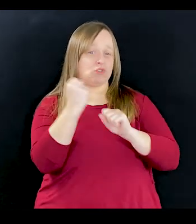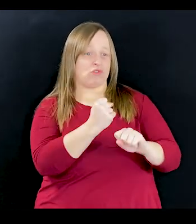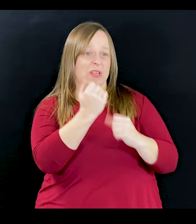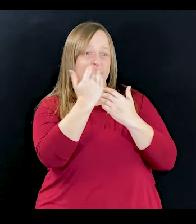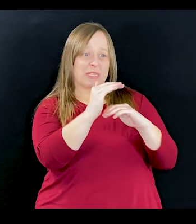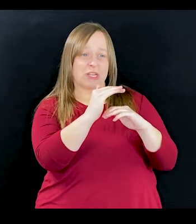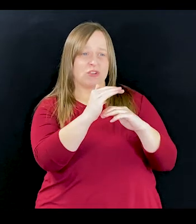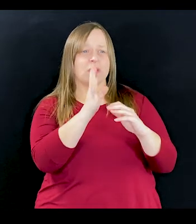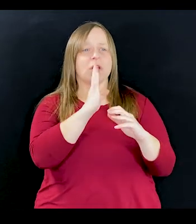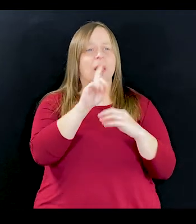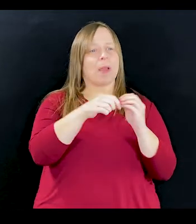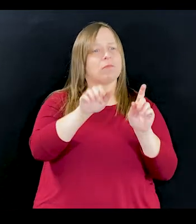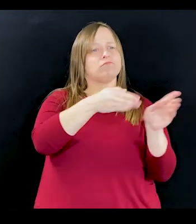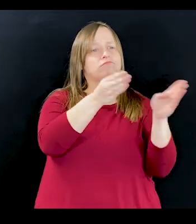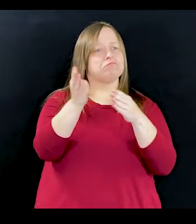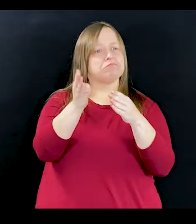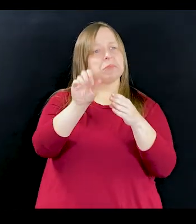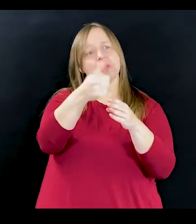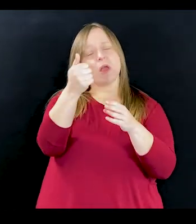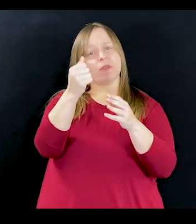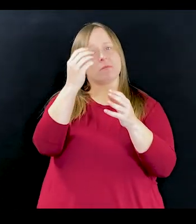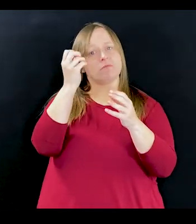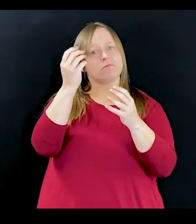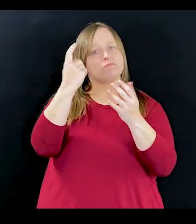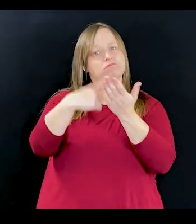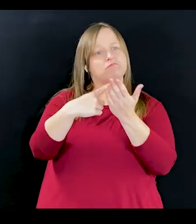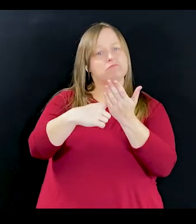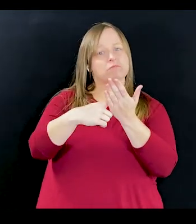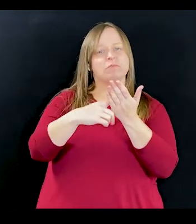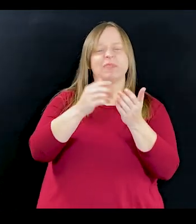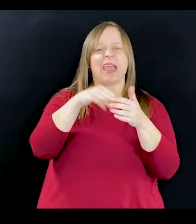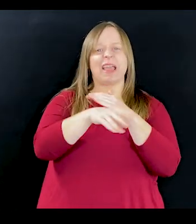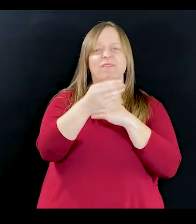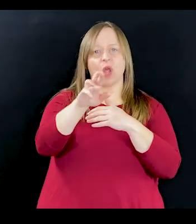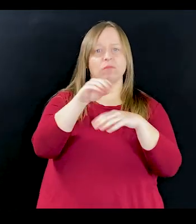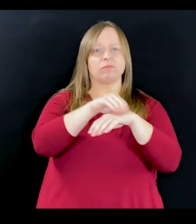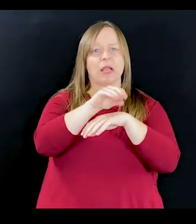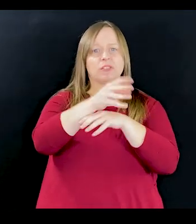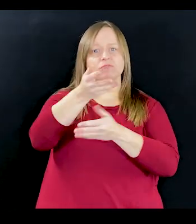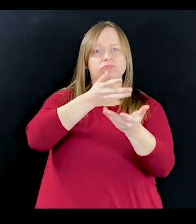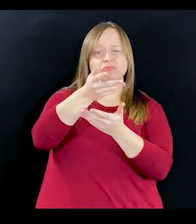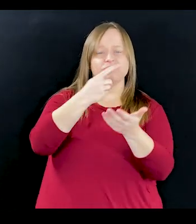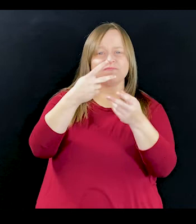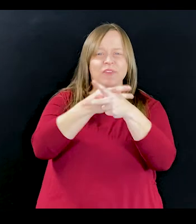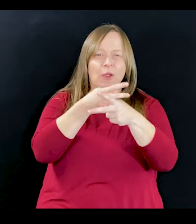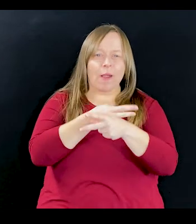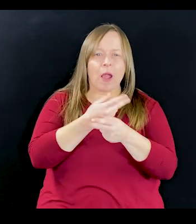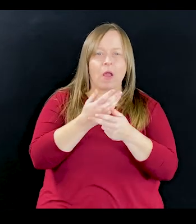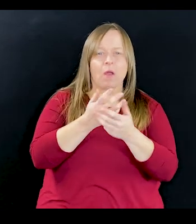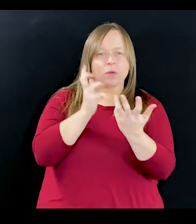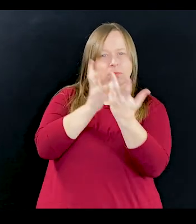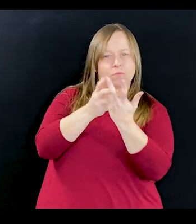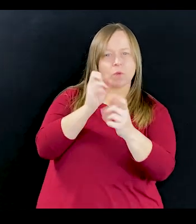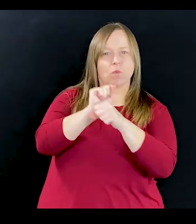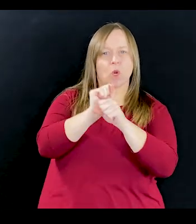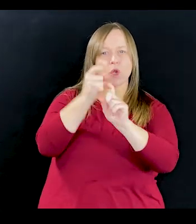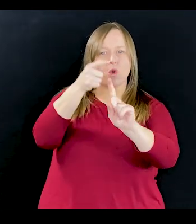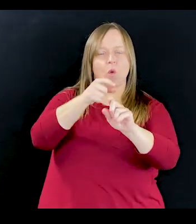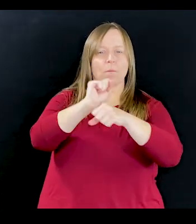strengths and limitations. Let's talk about another goal." ACCES-VR can provide guidance and counseling to help a client figure out what work goal or what